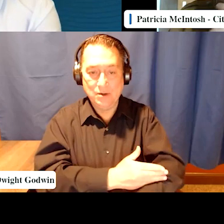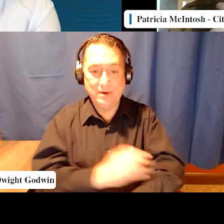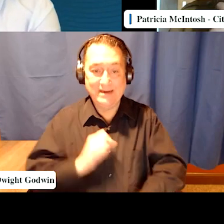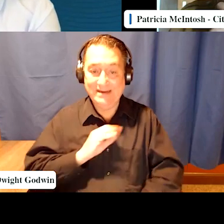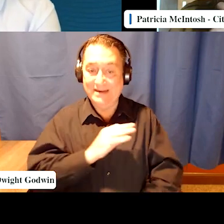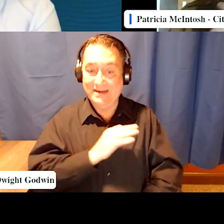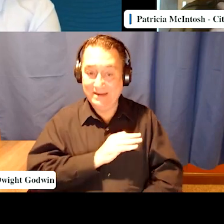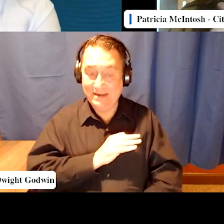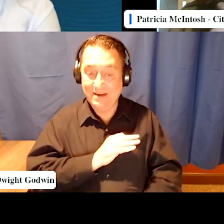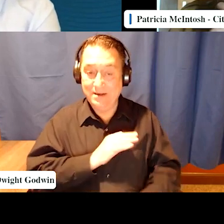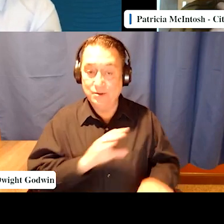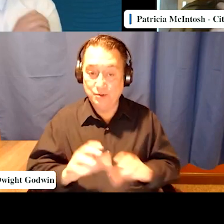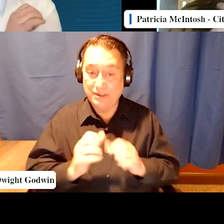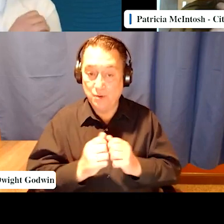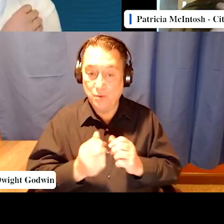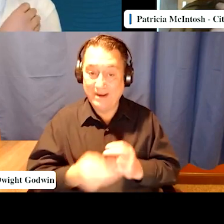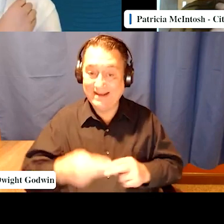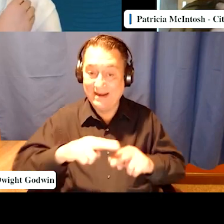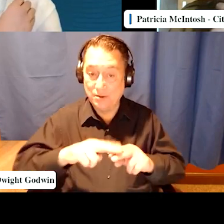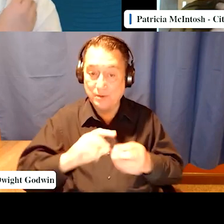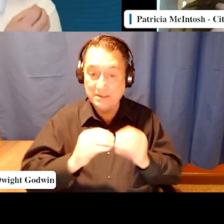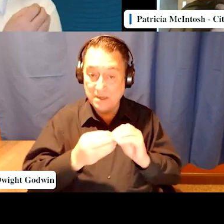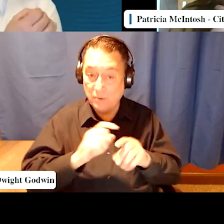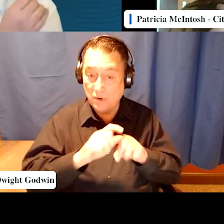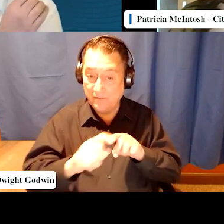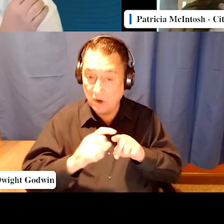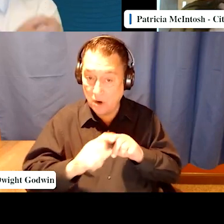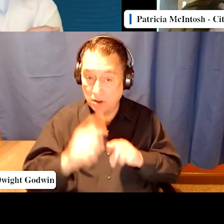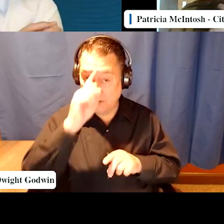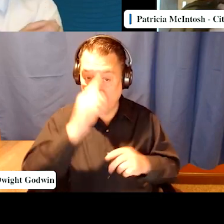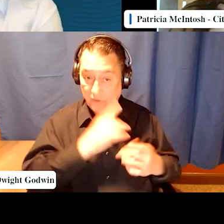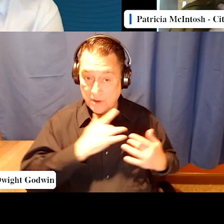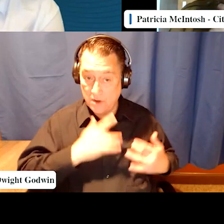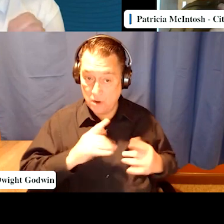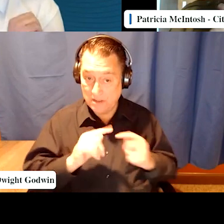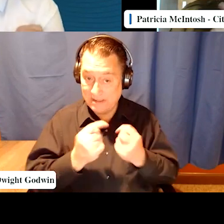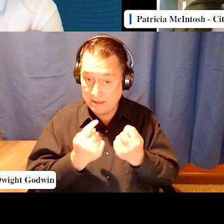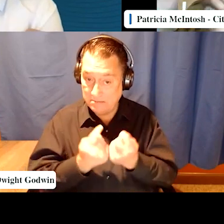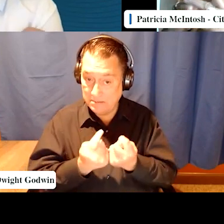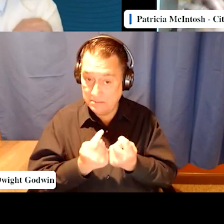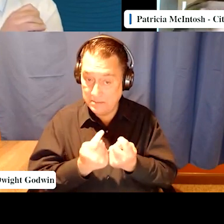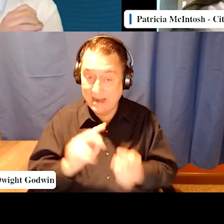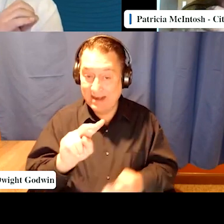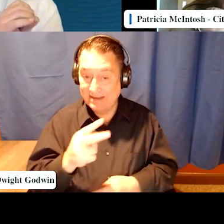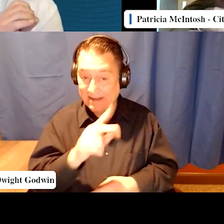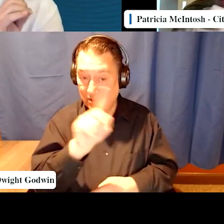in dispatching the HEARTeam? And as a follow-up, the second question is specific to